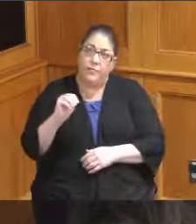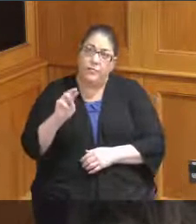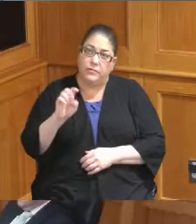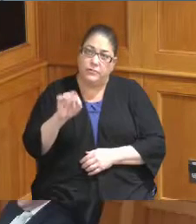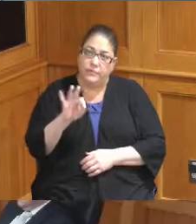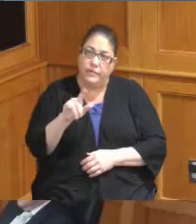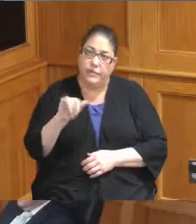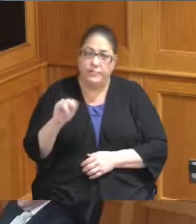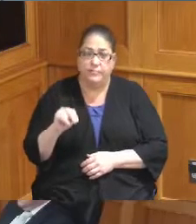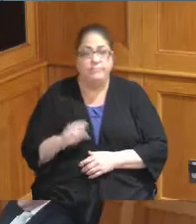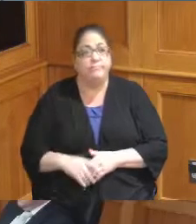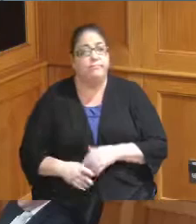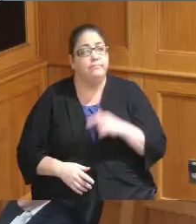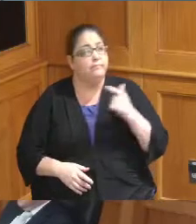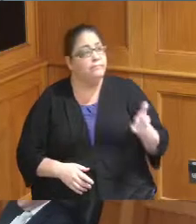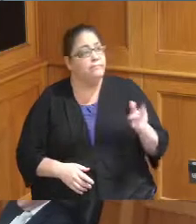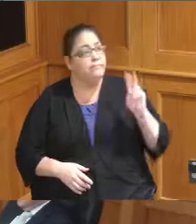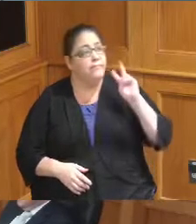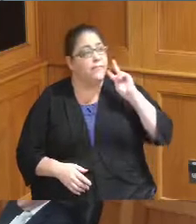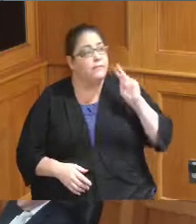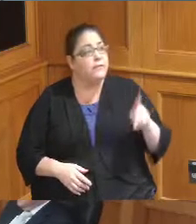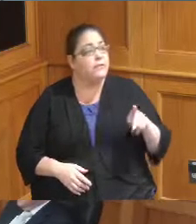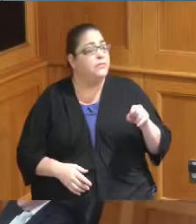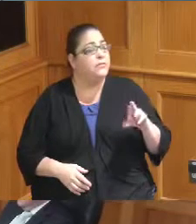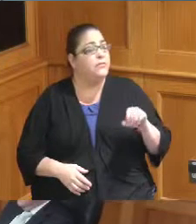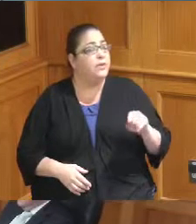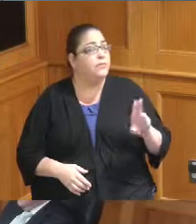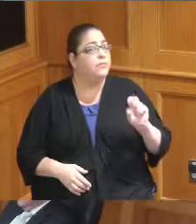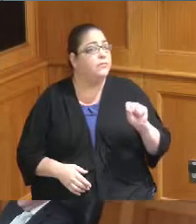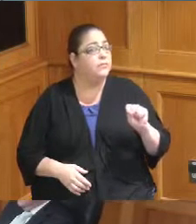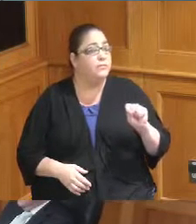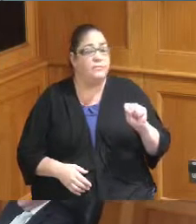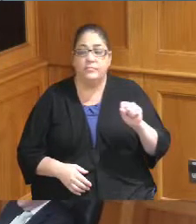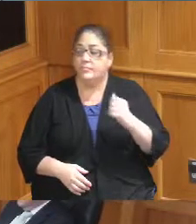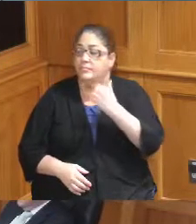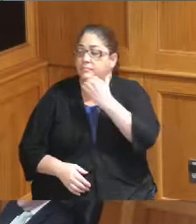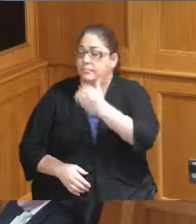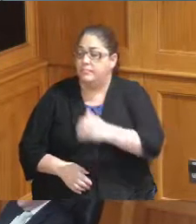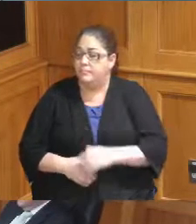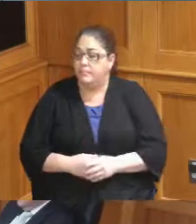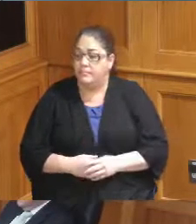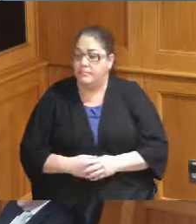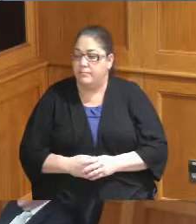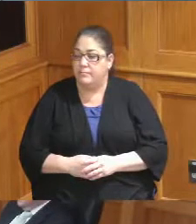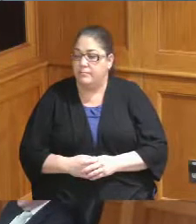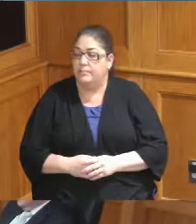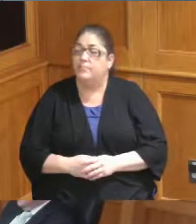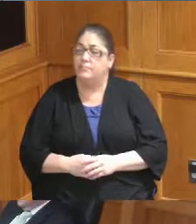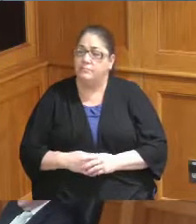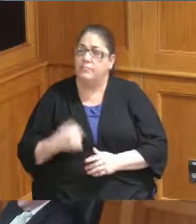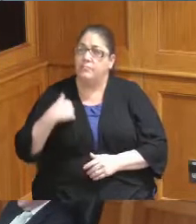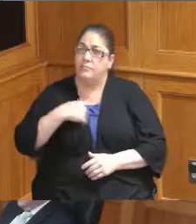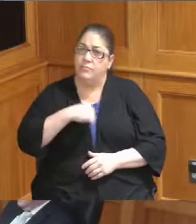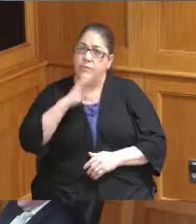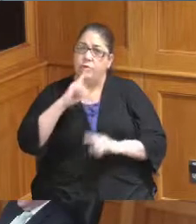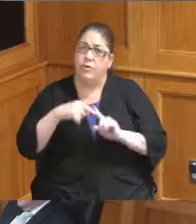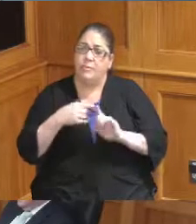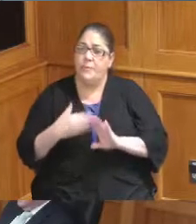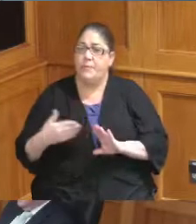vice Vice President three house thank you now yeah we talked about these a while back when we were